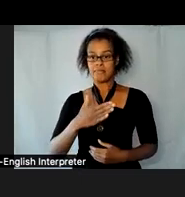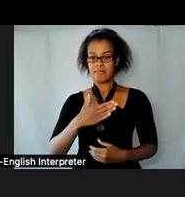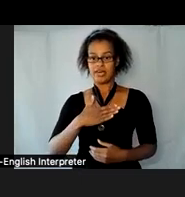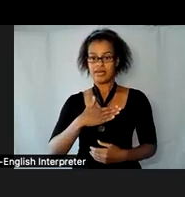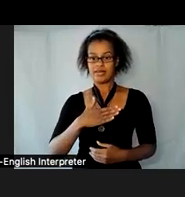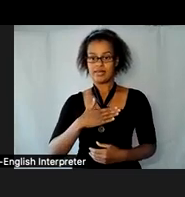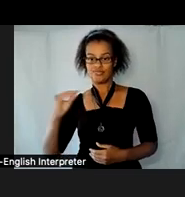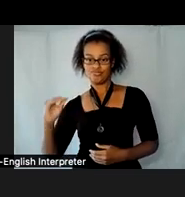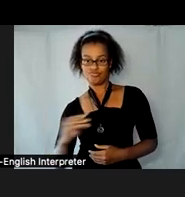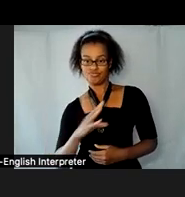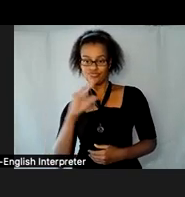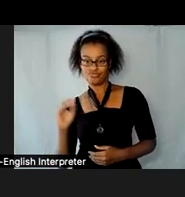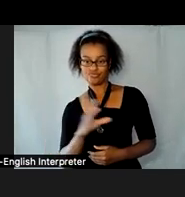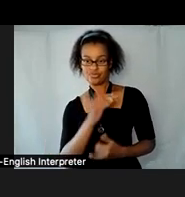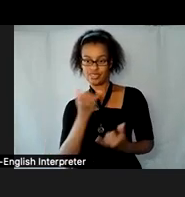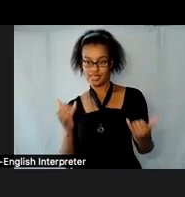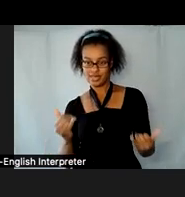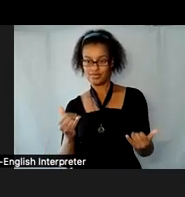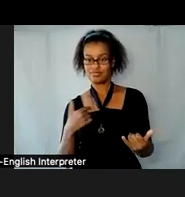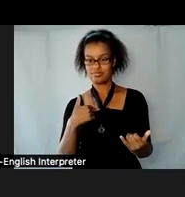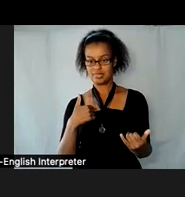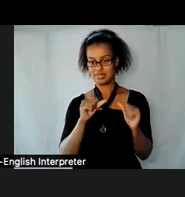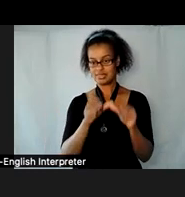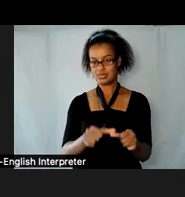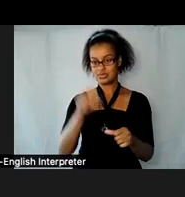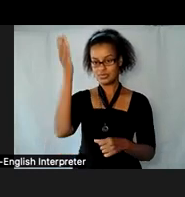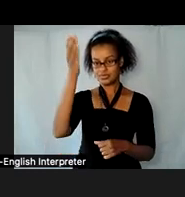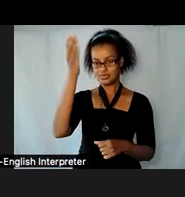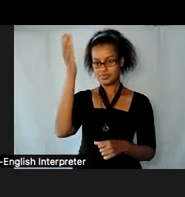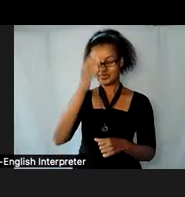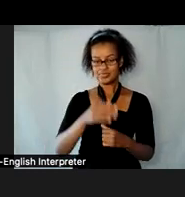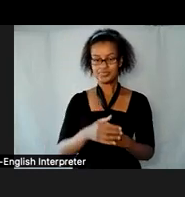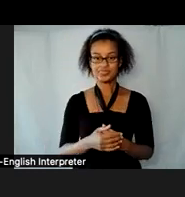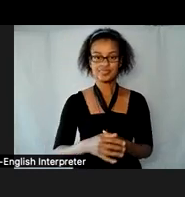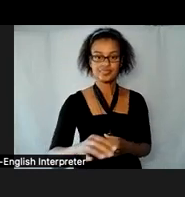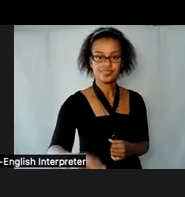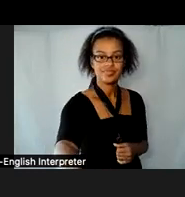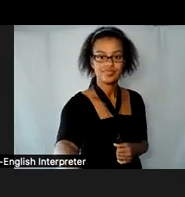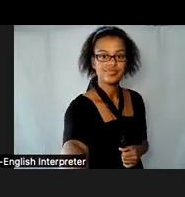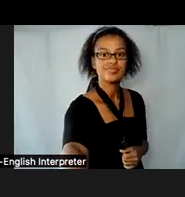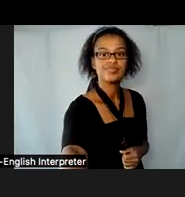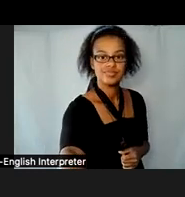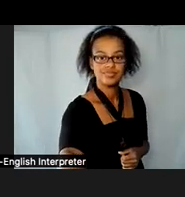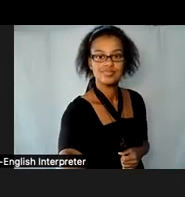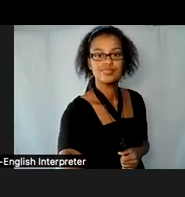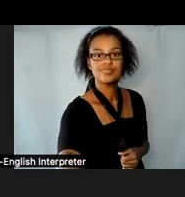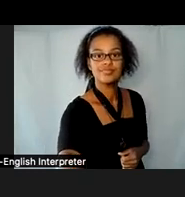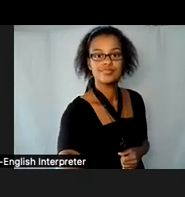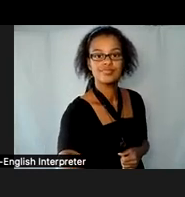So now we are going back to grants program.